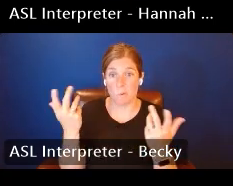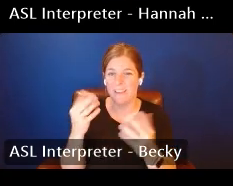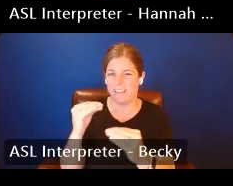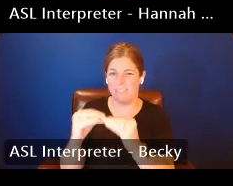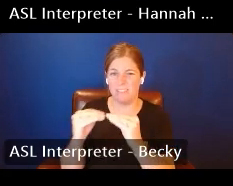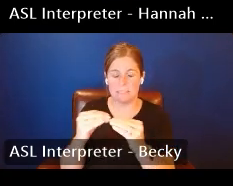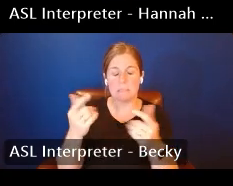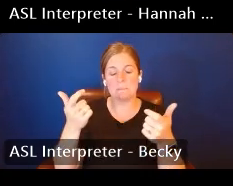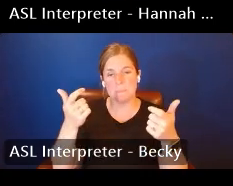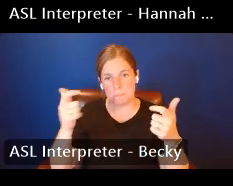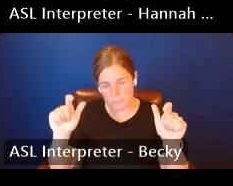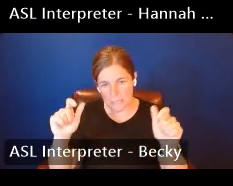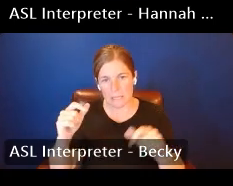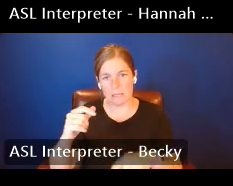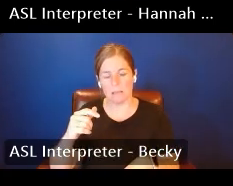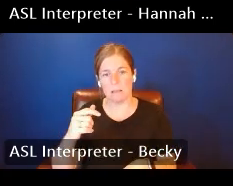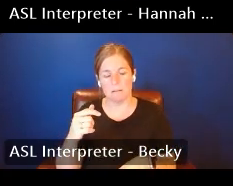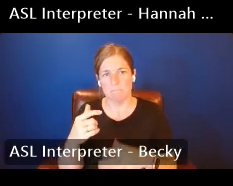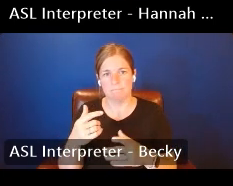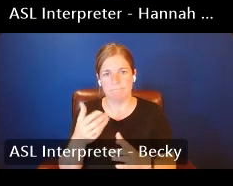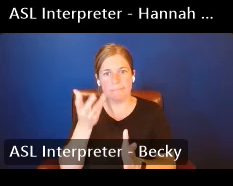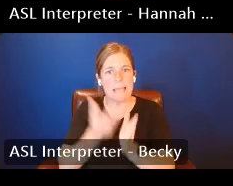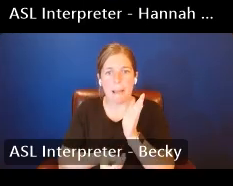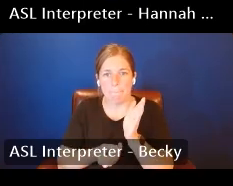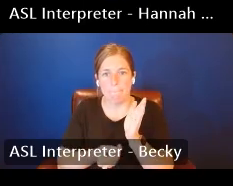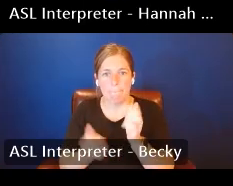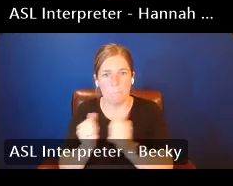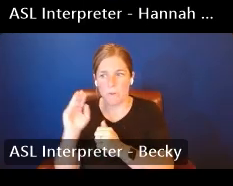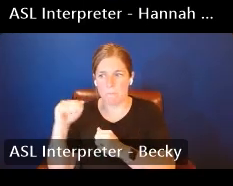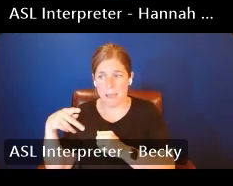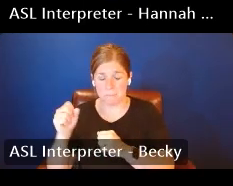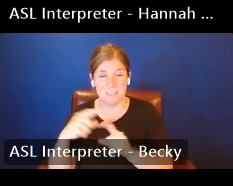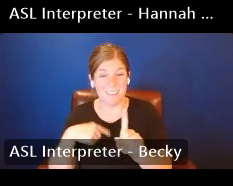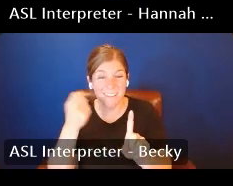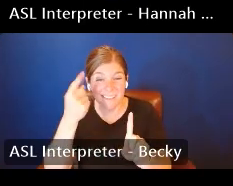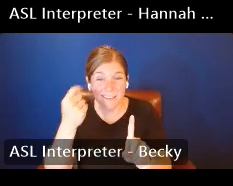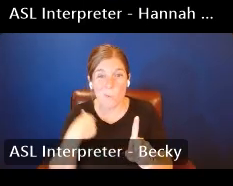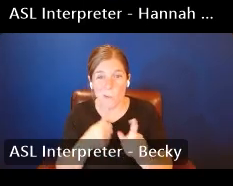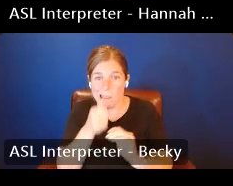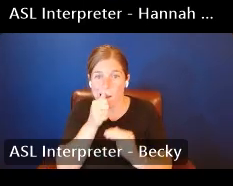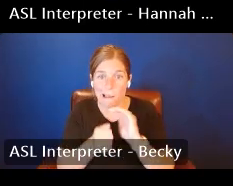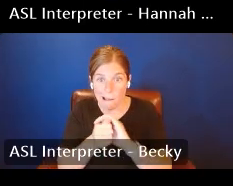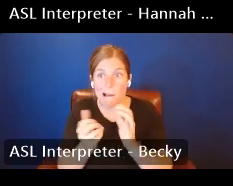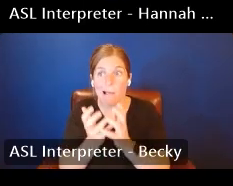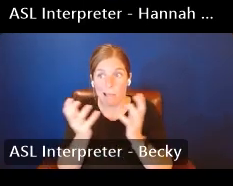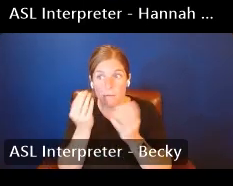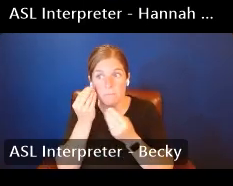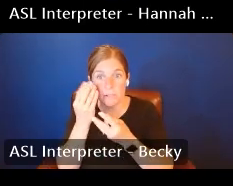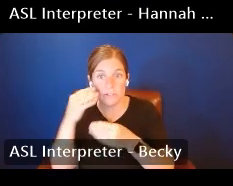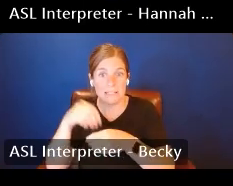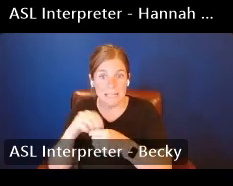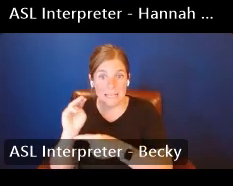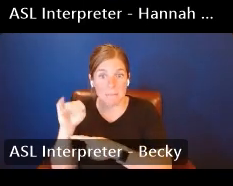And accessibility with maps is that we hide so much information in the map and we hide it behind a mouse click.